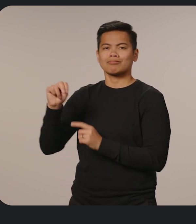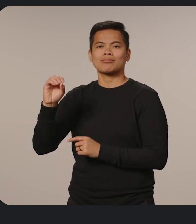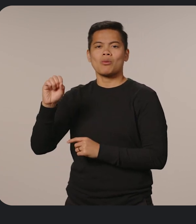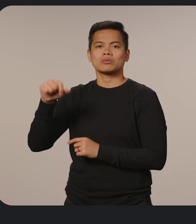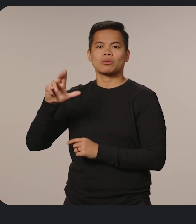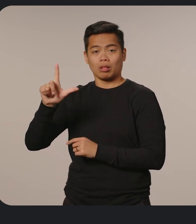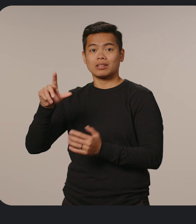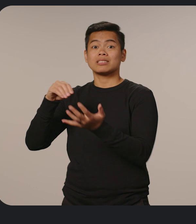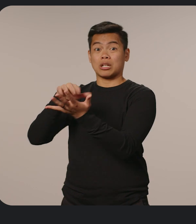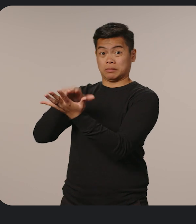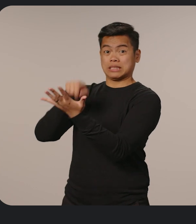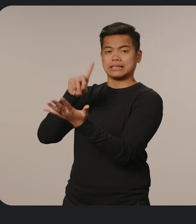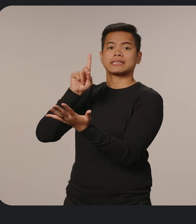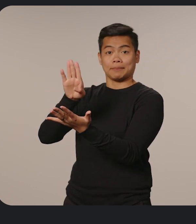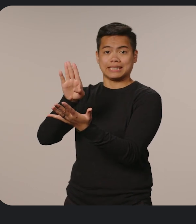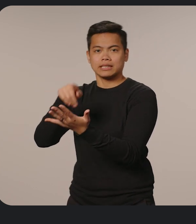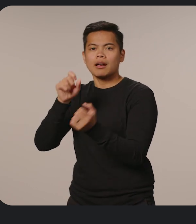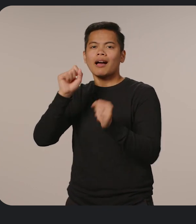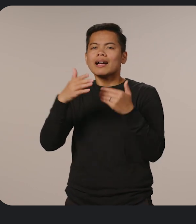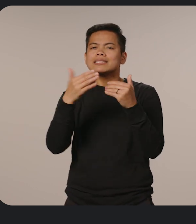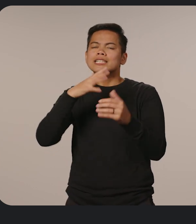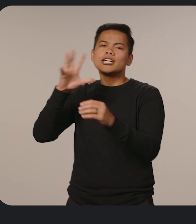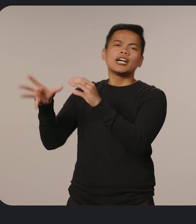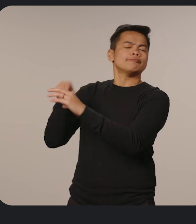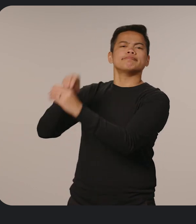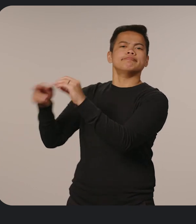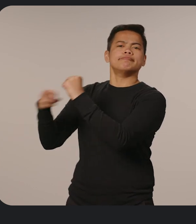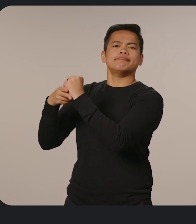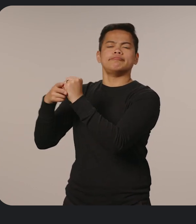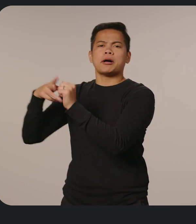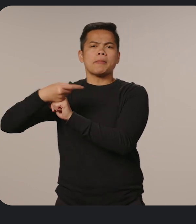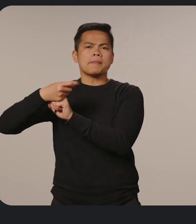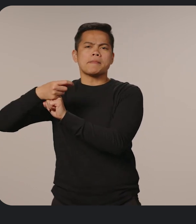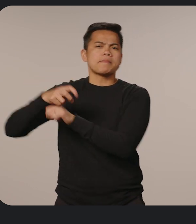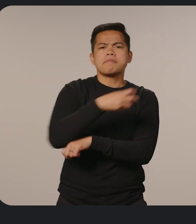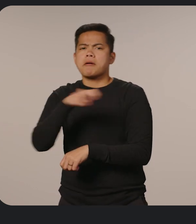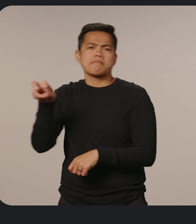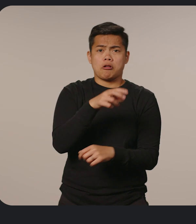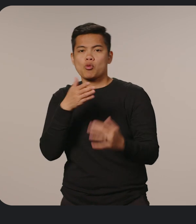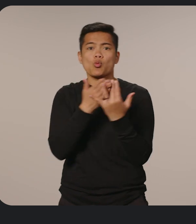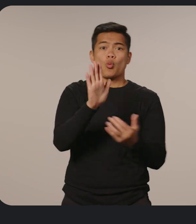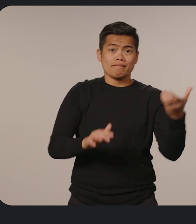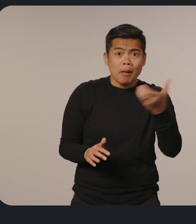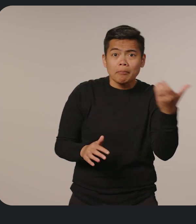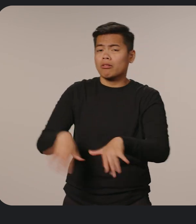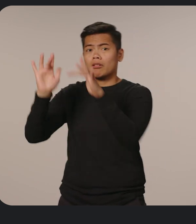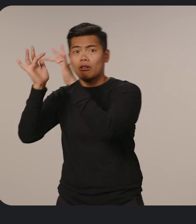database that lets you easily store sync and query data for your mobile and web apps at scale without ever touching a